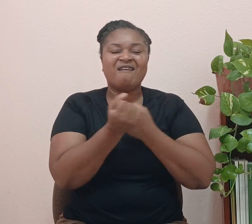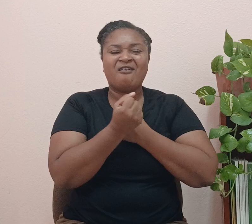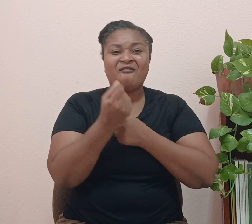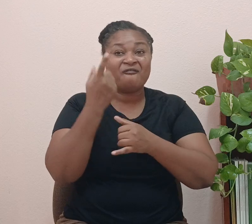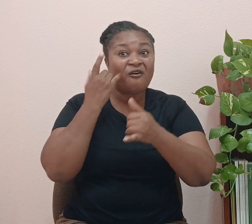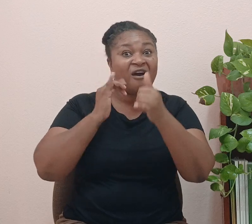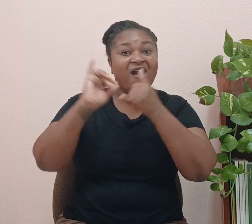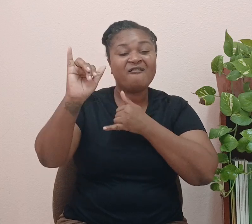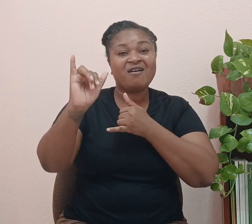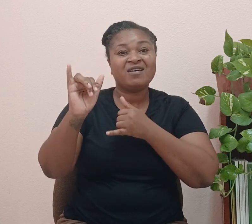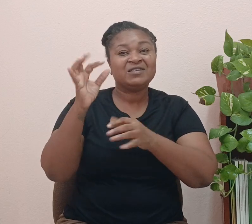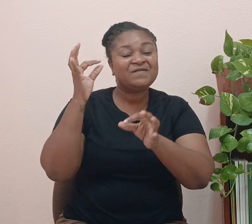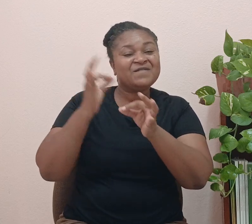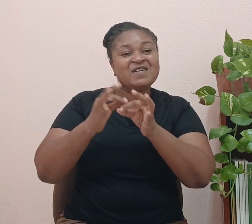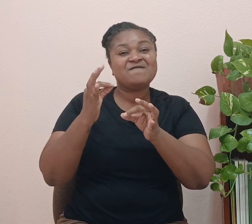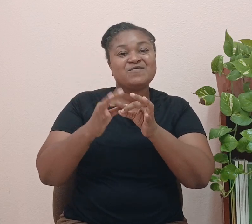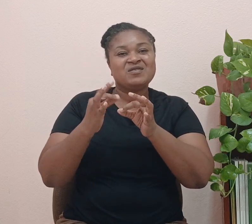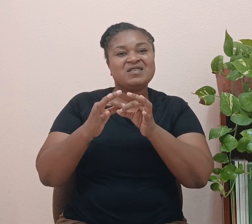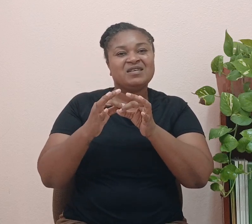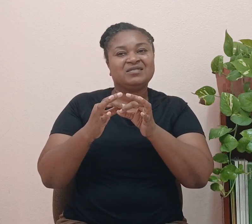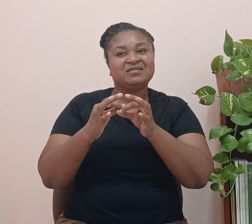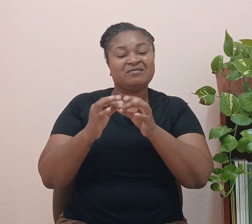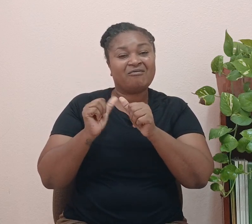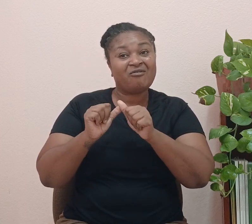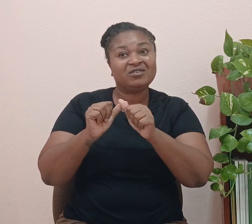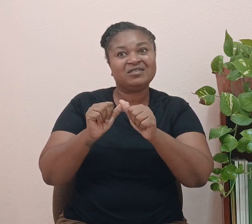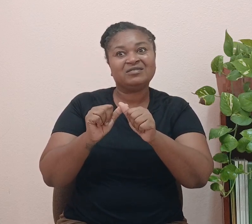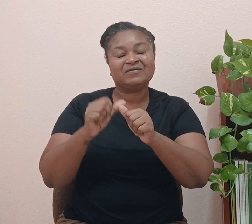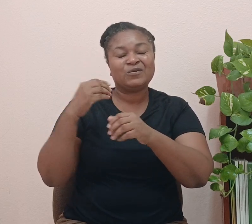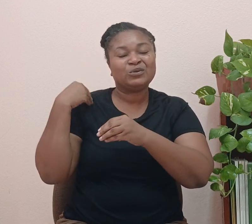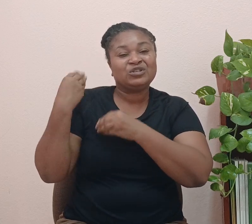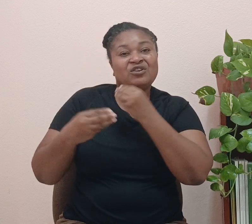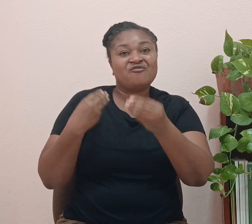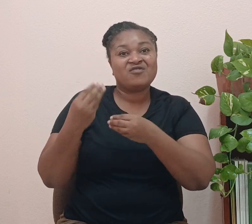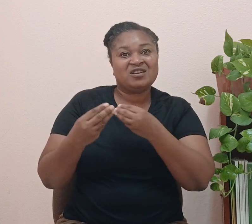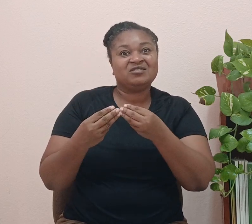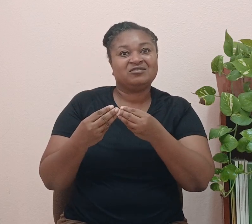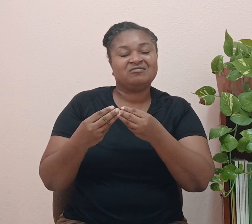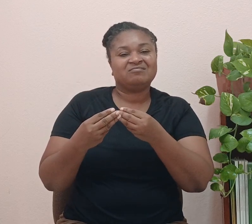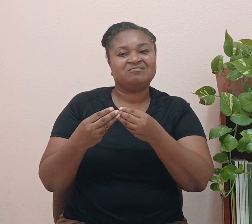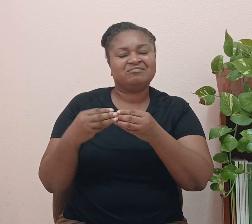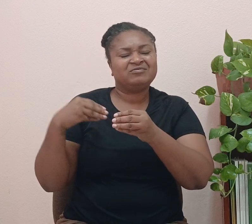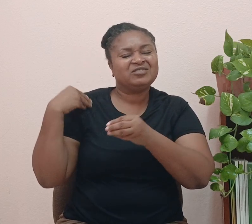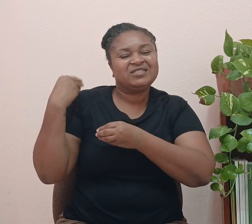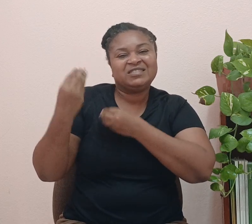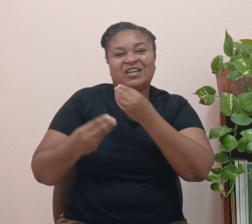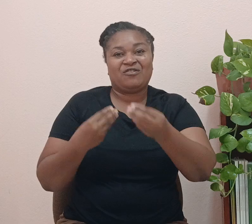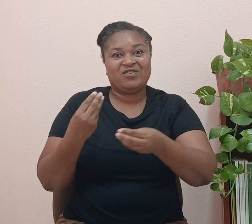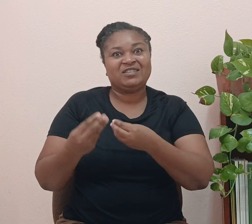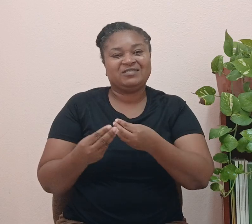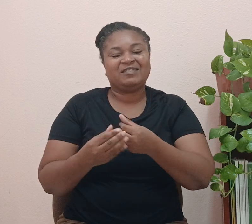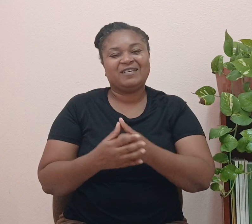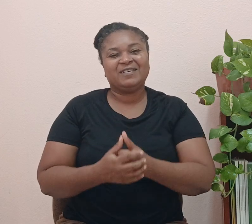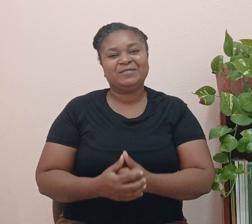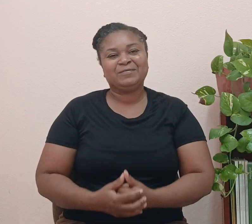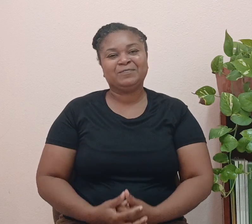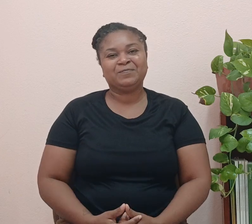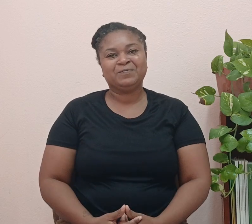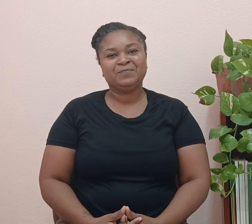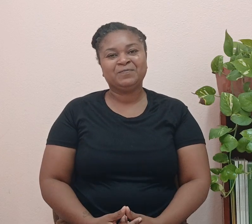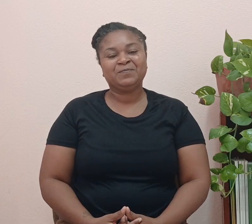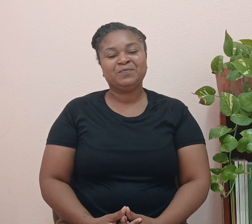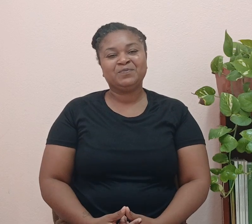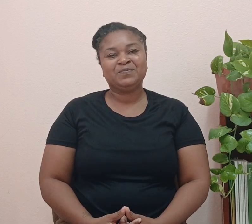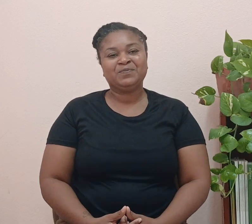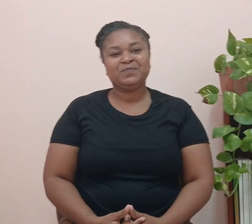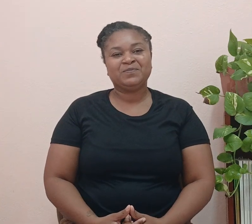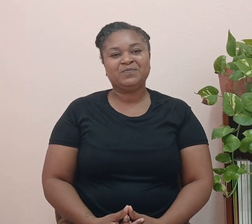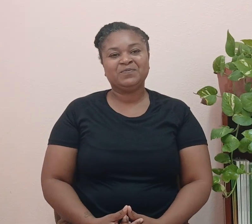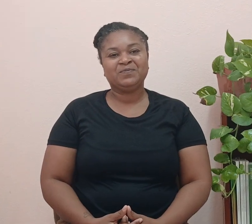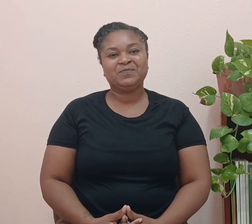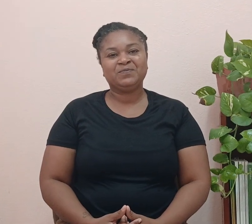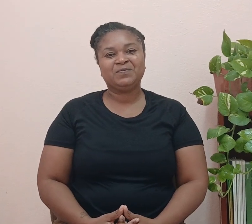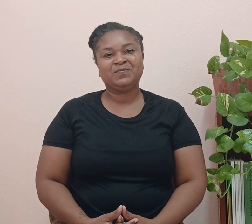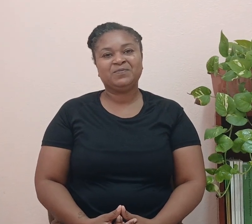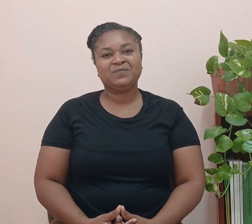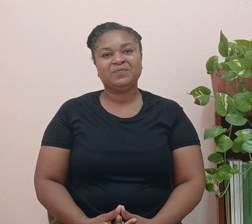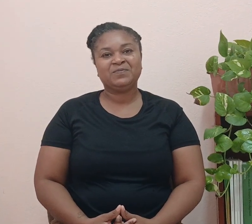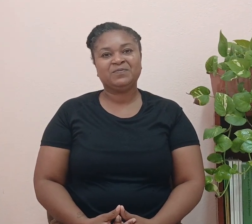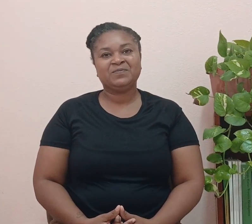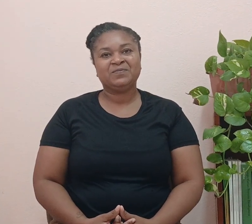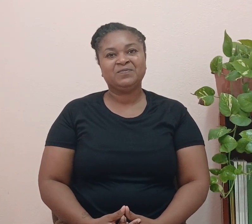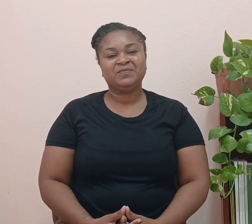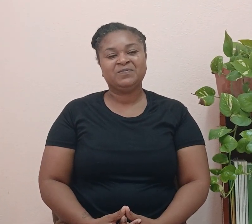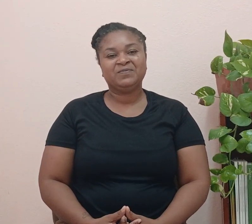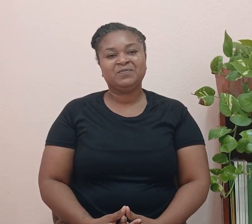his faithfulness lasts generation after generation.